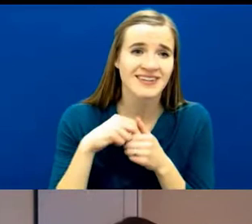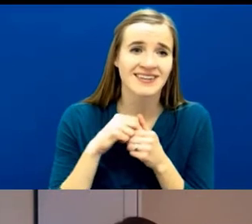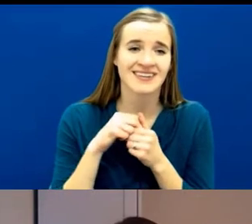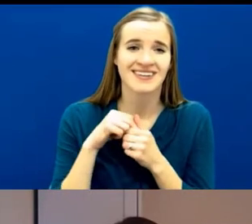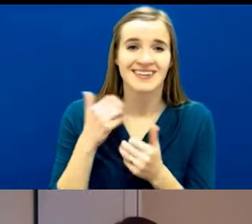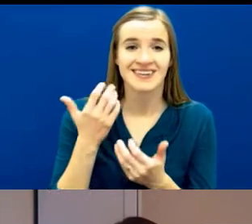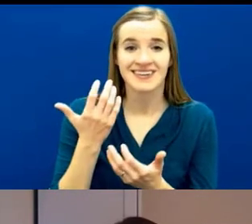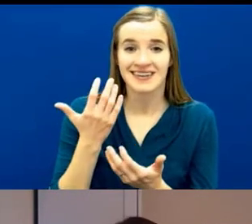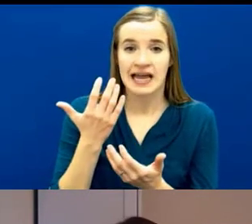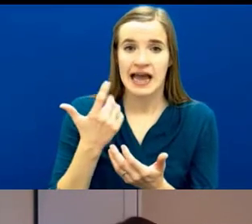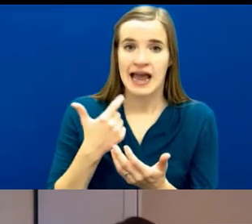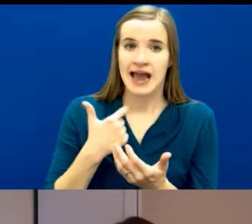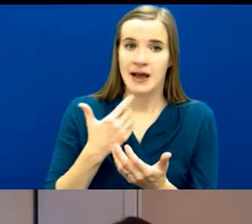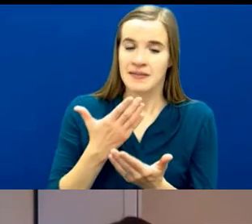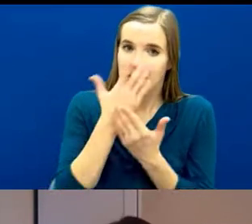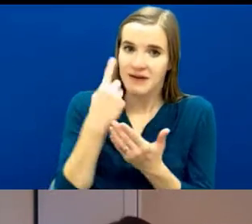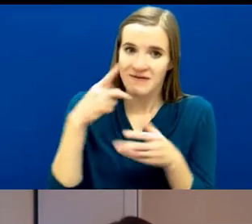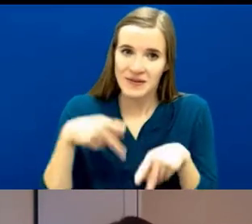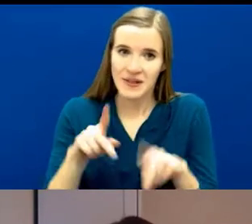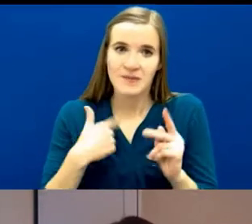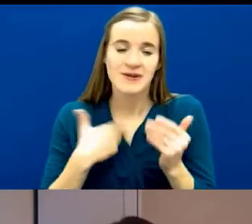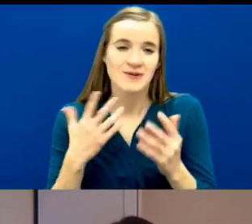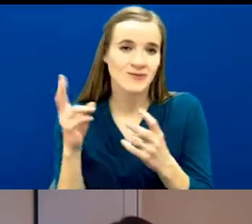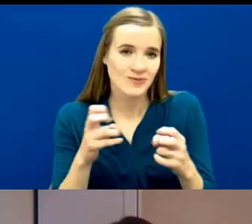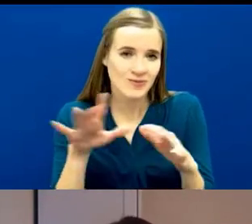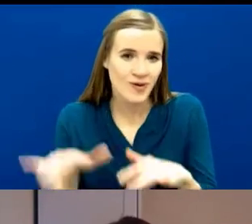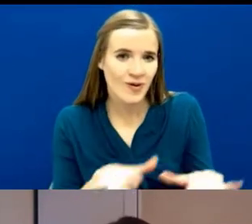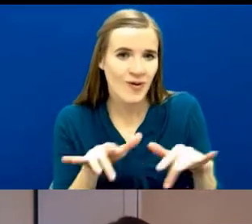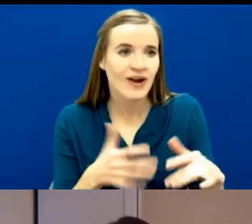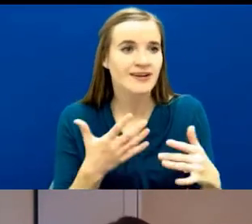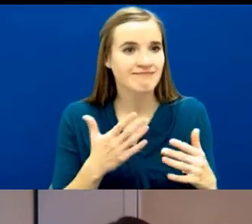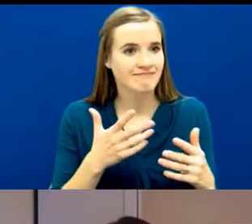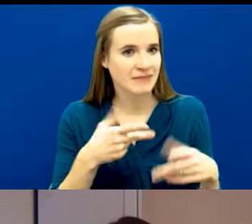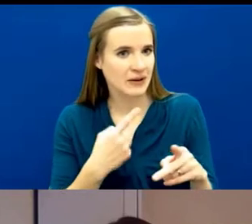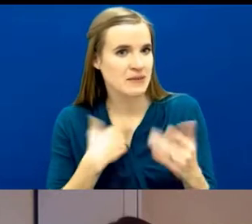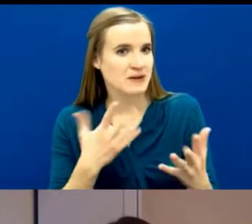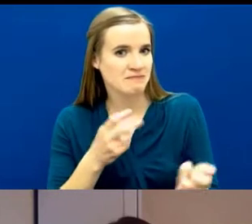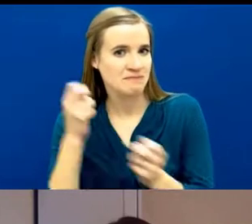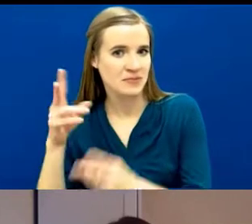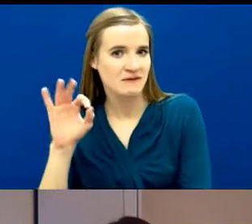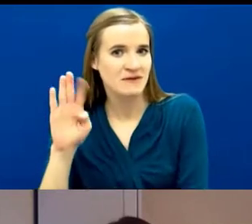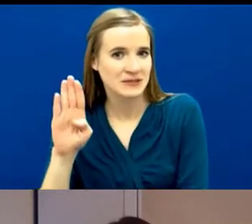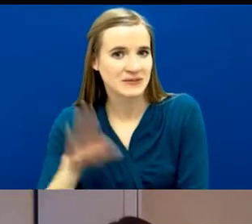being allowed to record this and put it on Facebook. I know that a lot of people